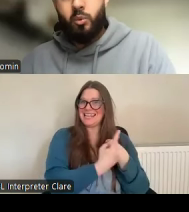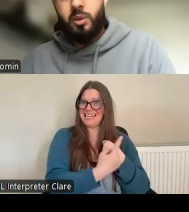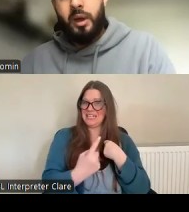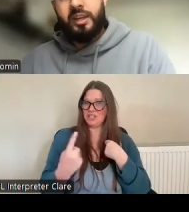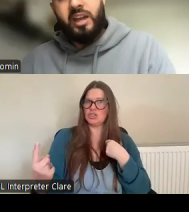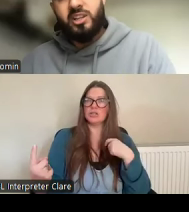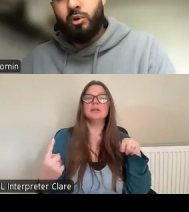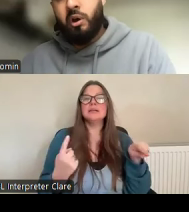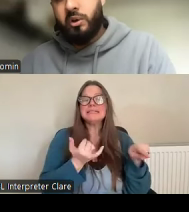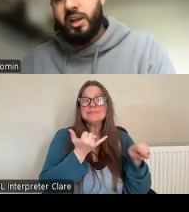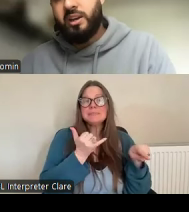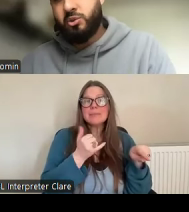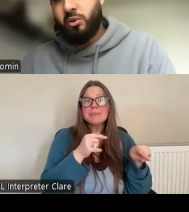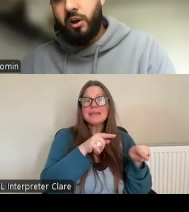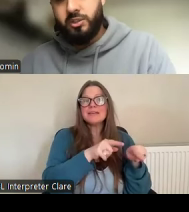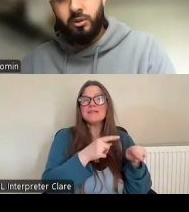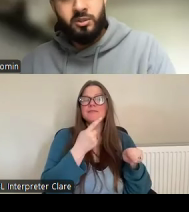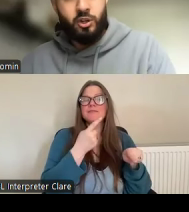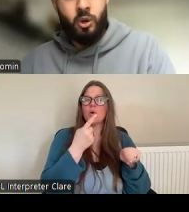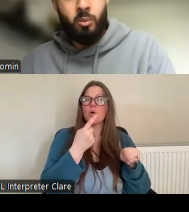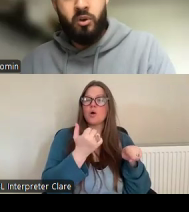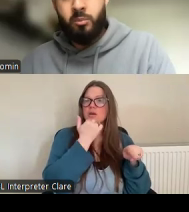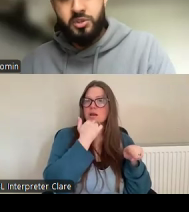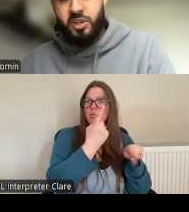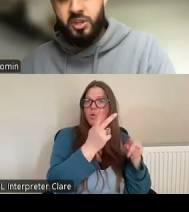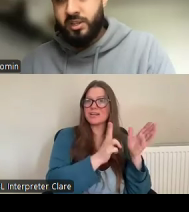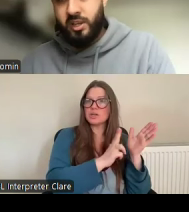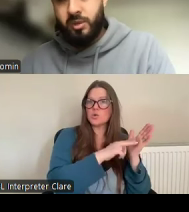We might get explore dinosaur fossils to come up for museums near me.